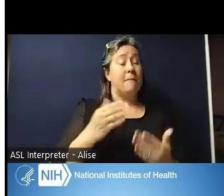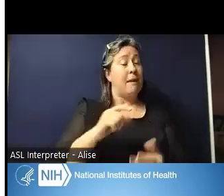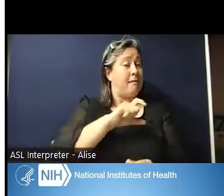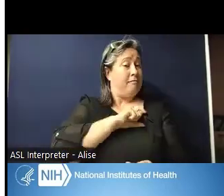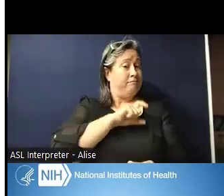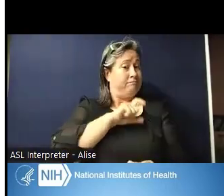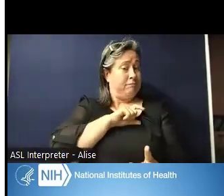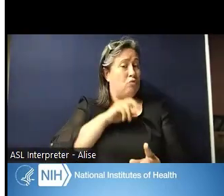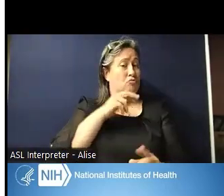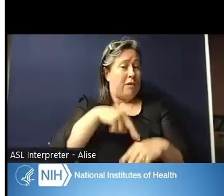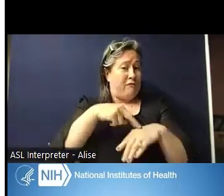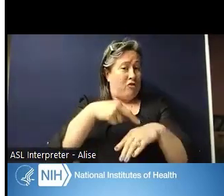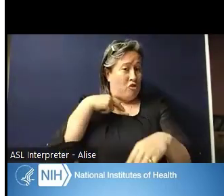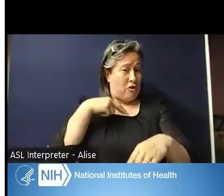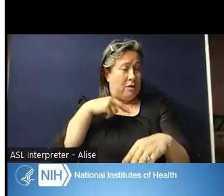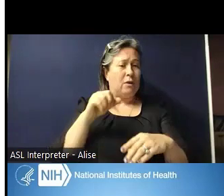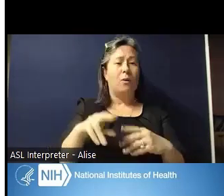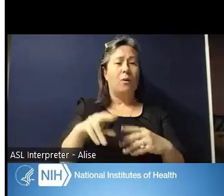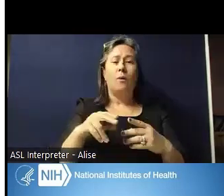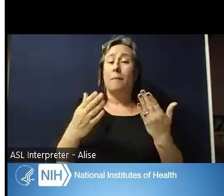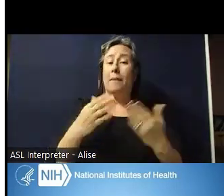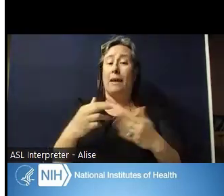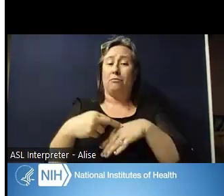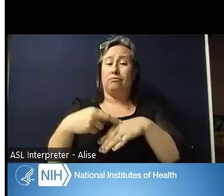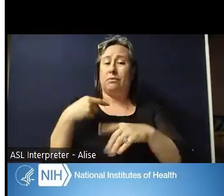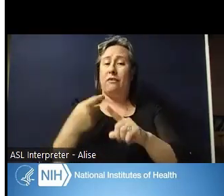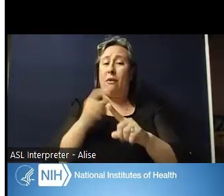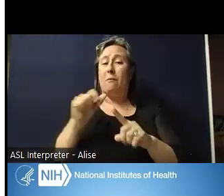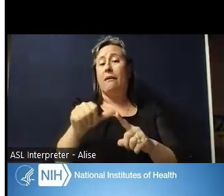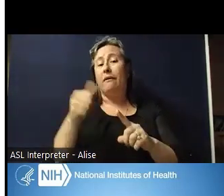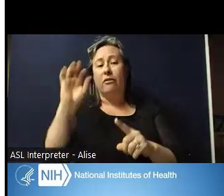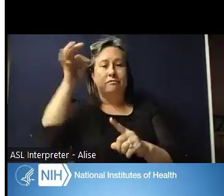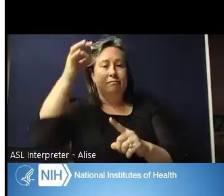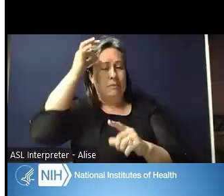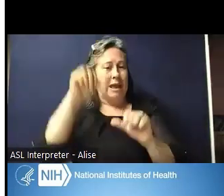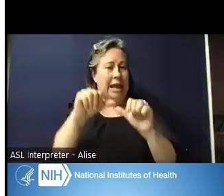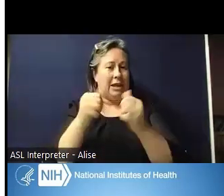or we may receive referral from other federal agents and OPDivs.